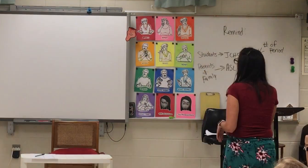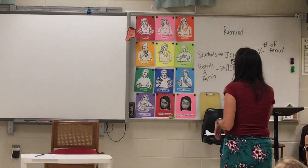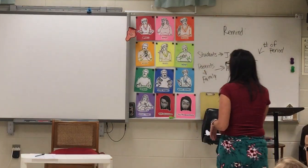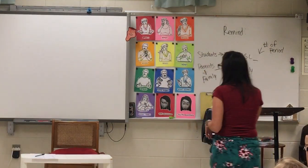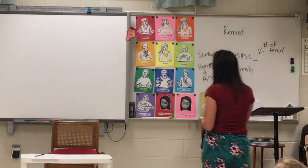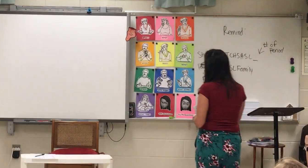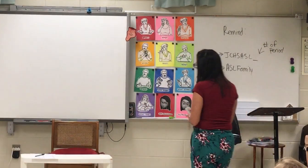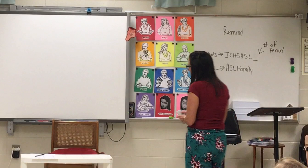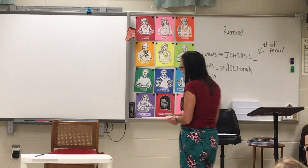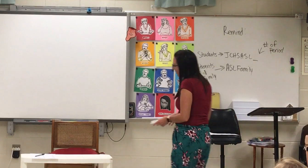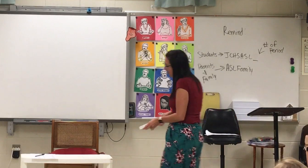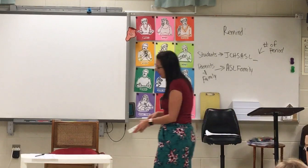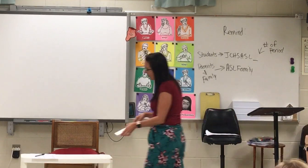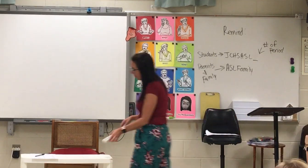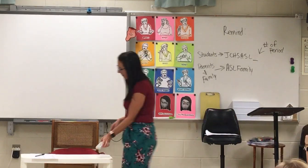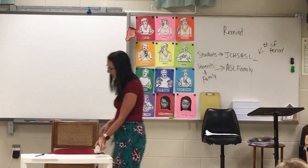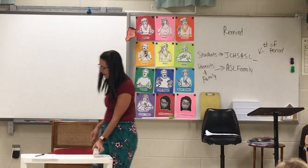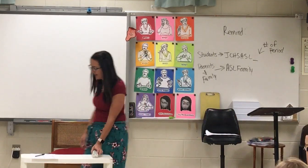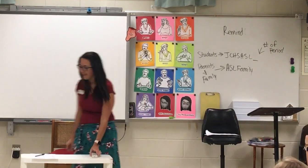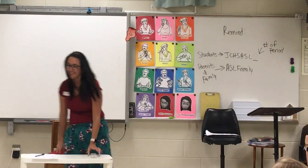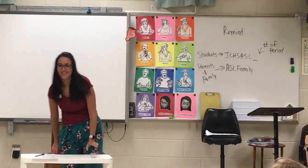okay